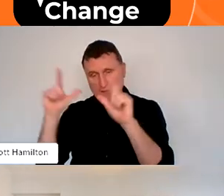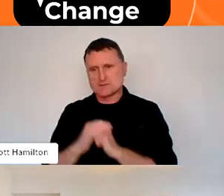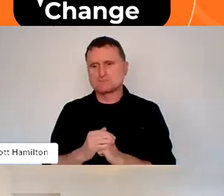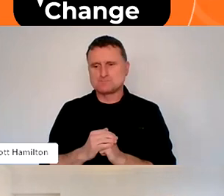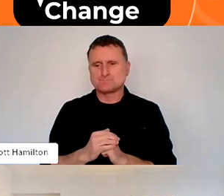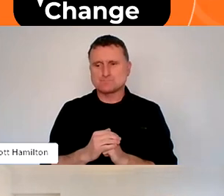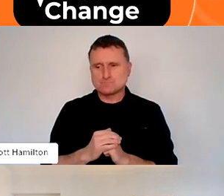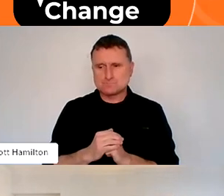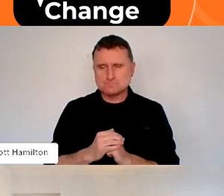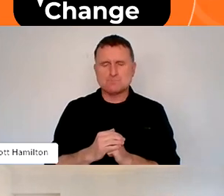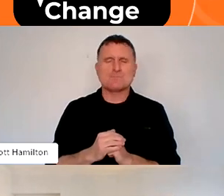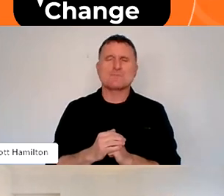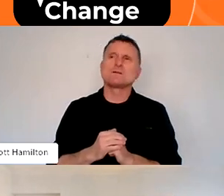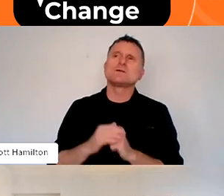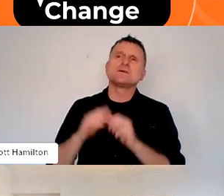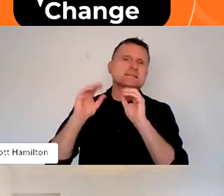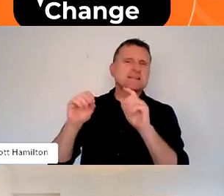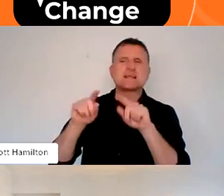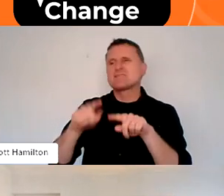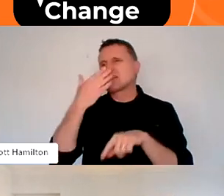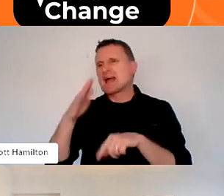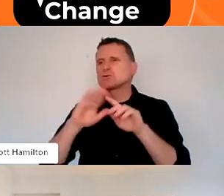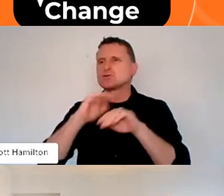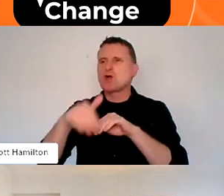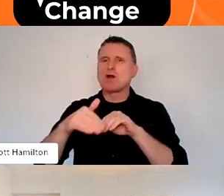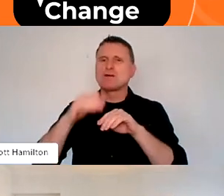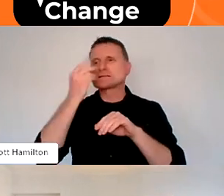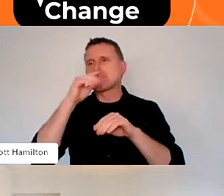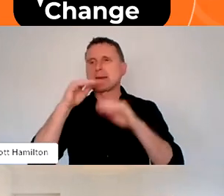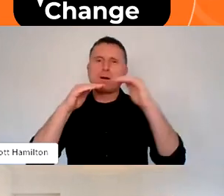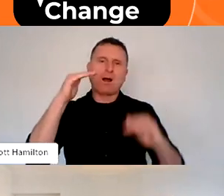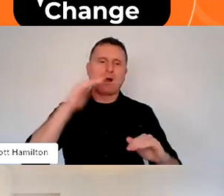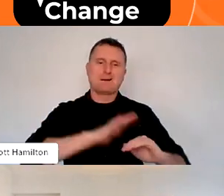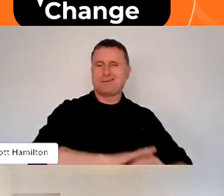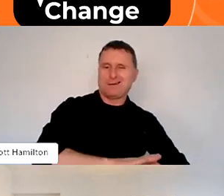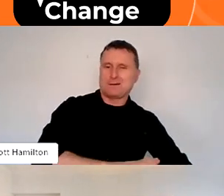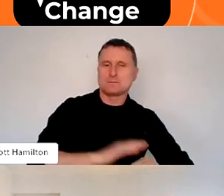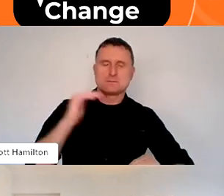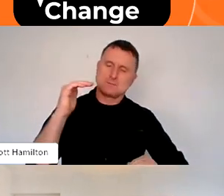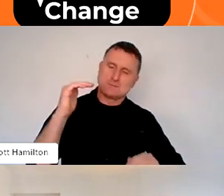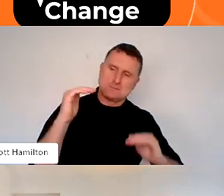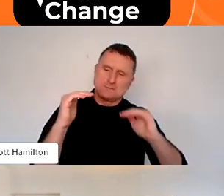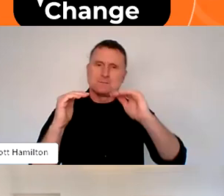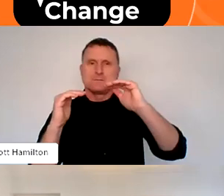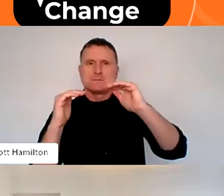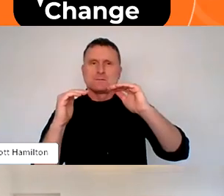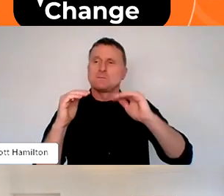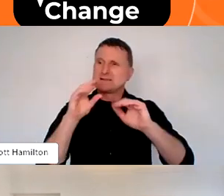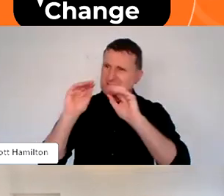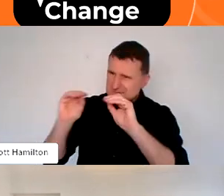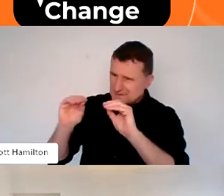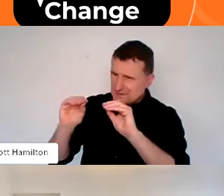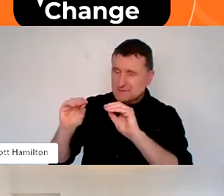initiative would be moving away from, or unlearning special needsism